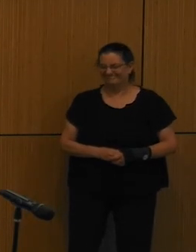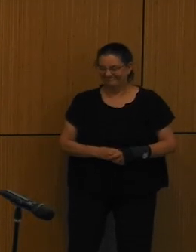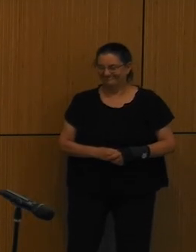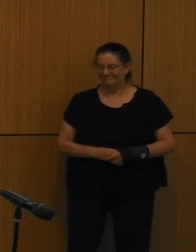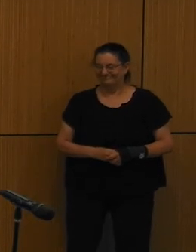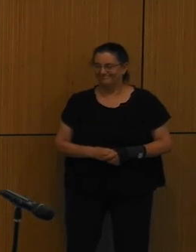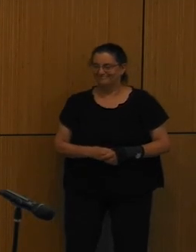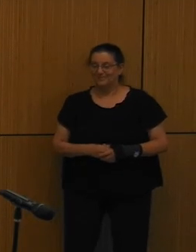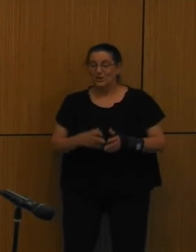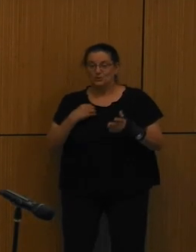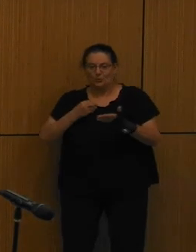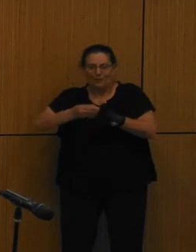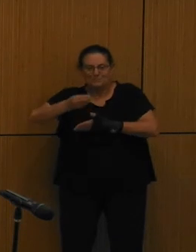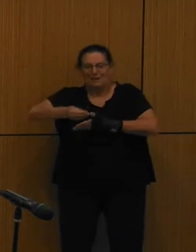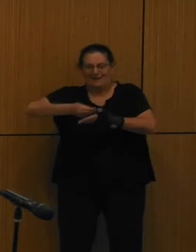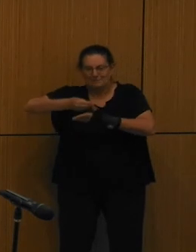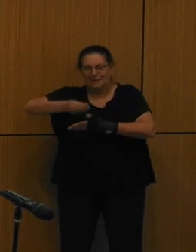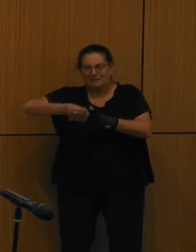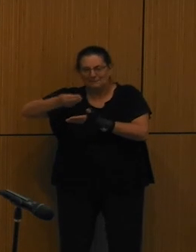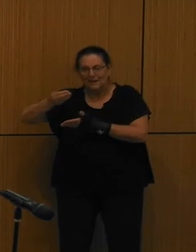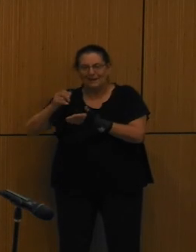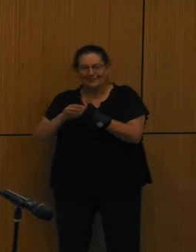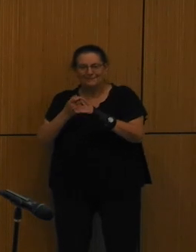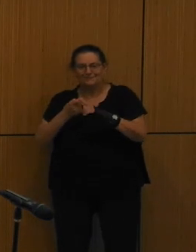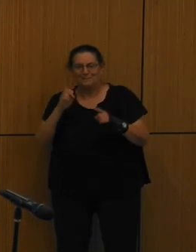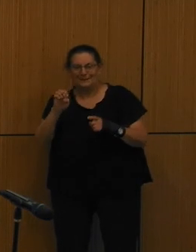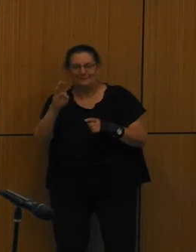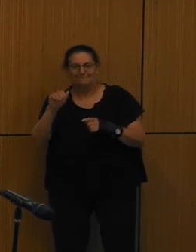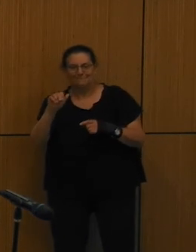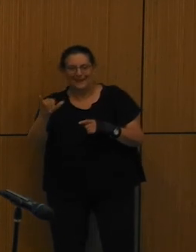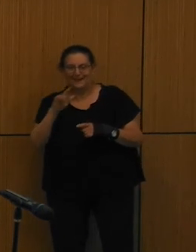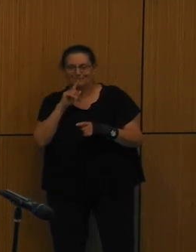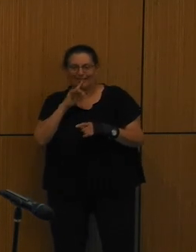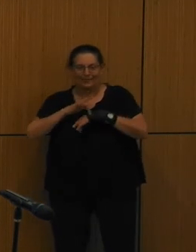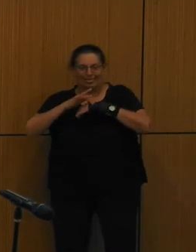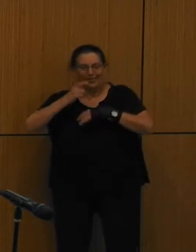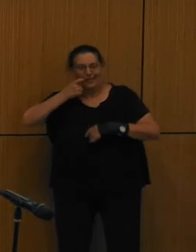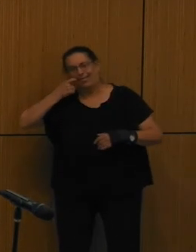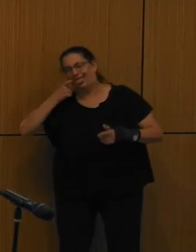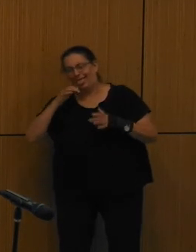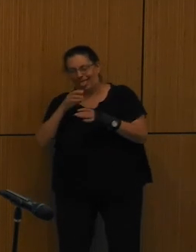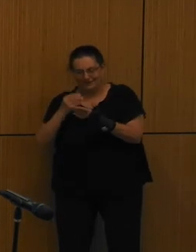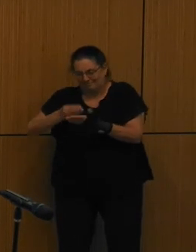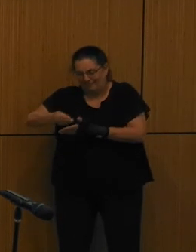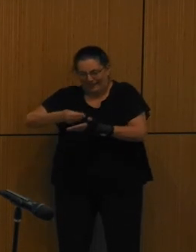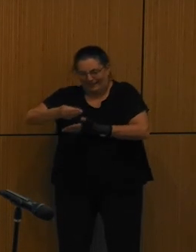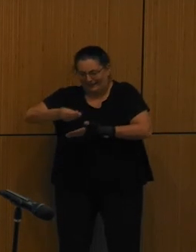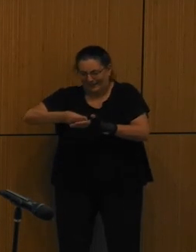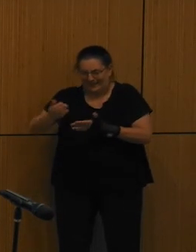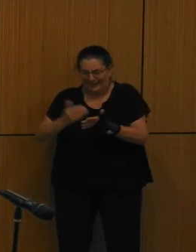So I started buying meteorites on eBay, which is which is highly addictive. And, was was hard to stop.